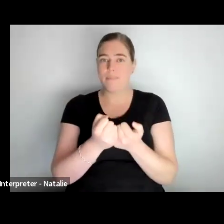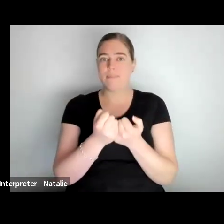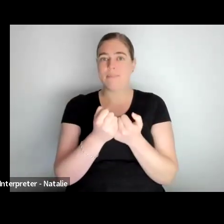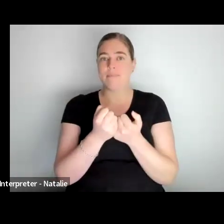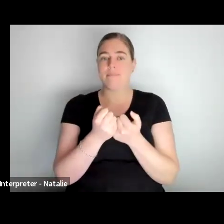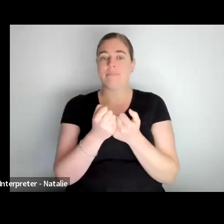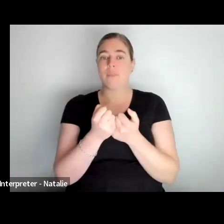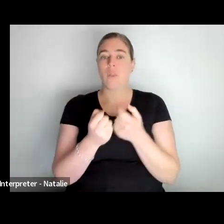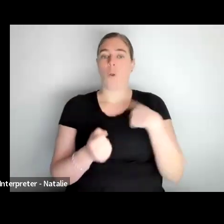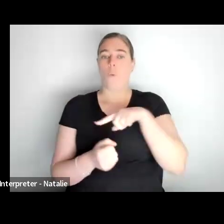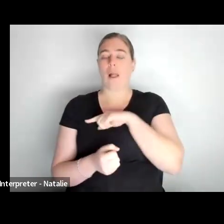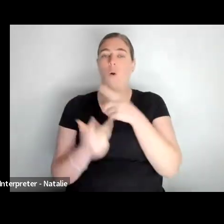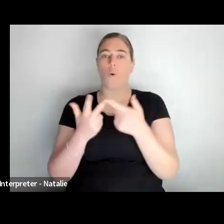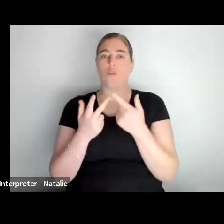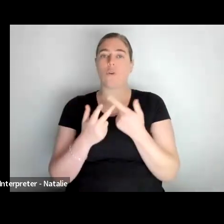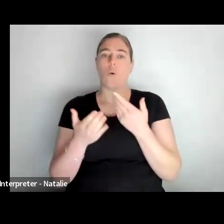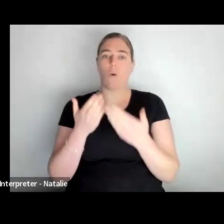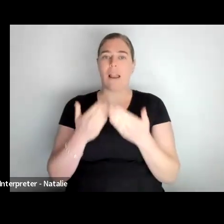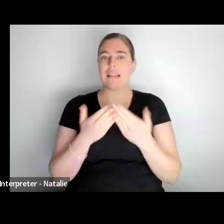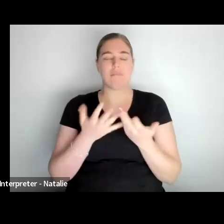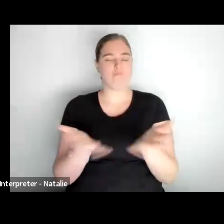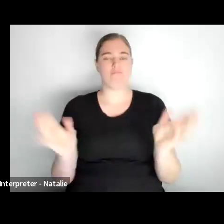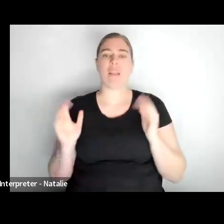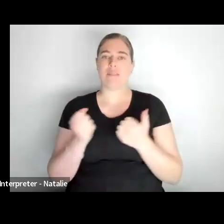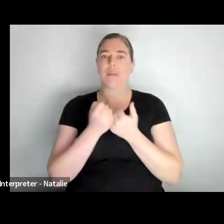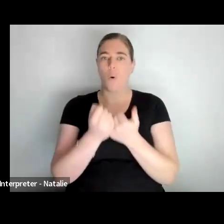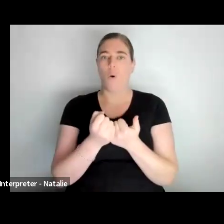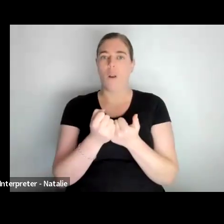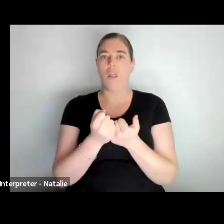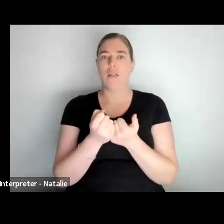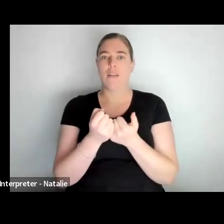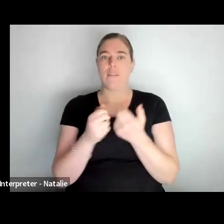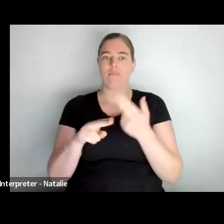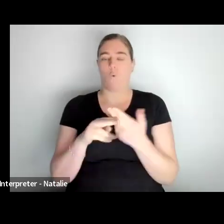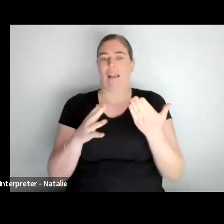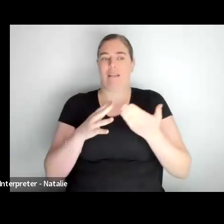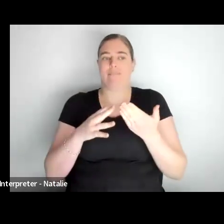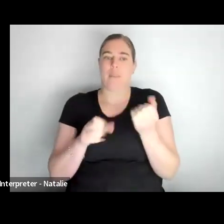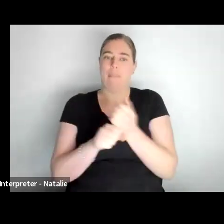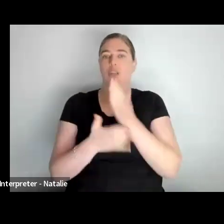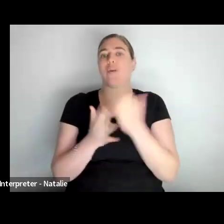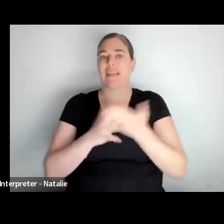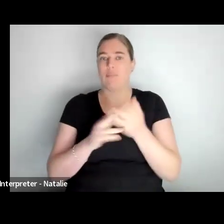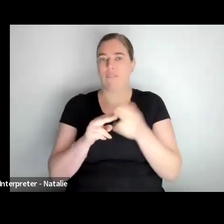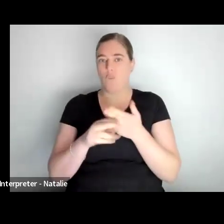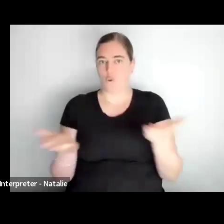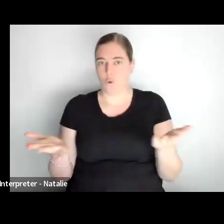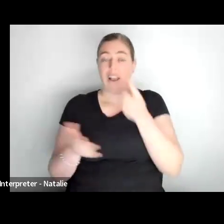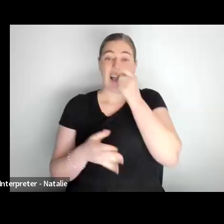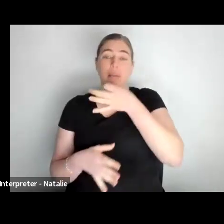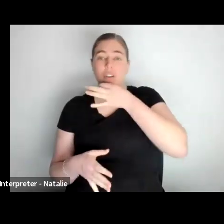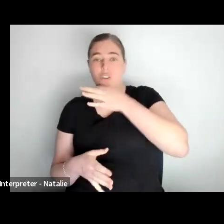And we coordinate a range of support to make is accessible to you. It could include childcare,